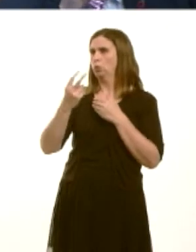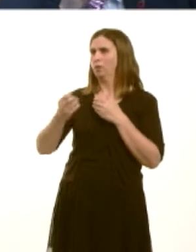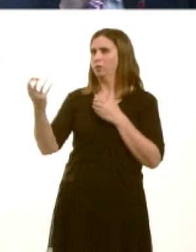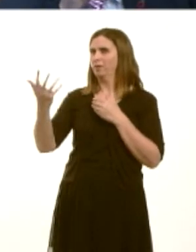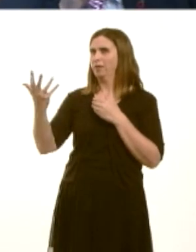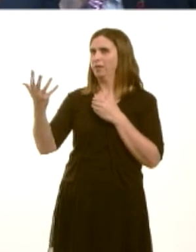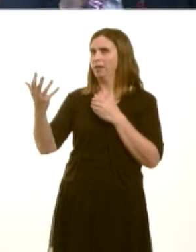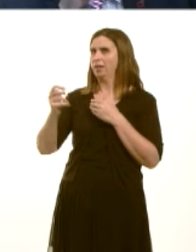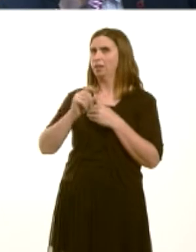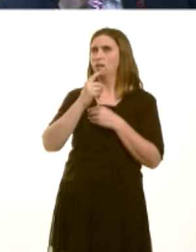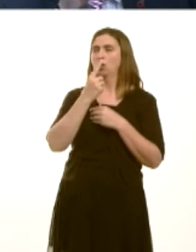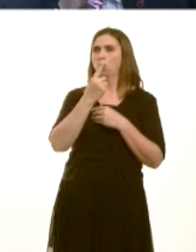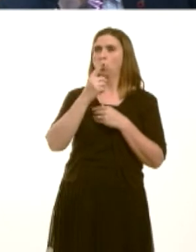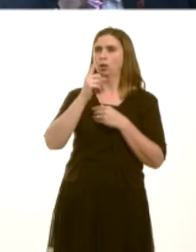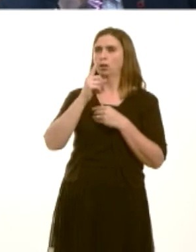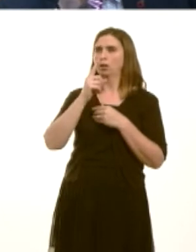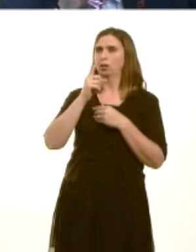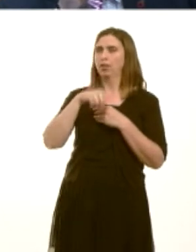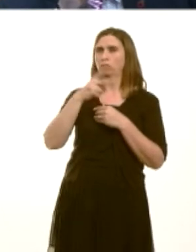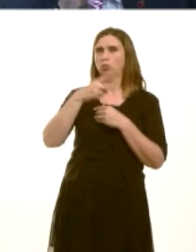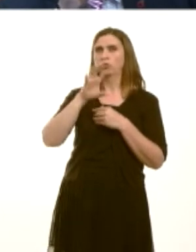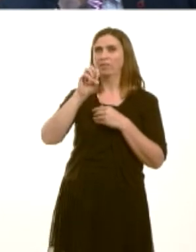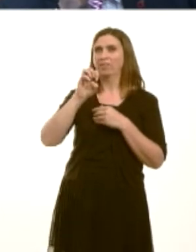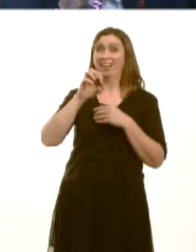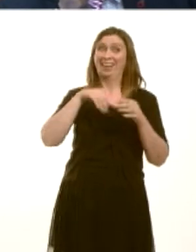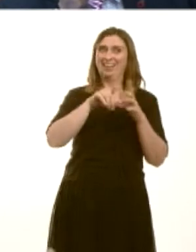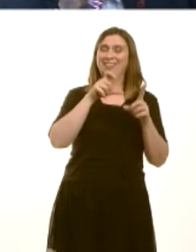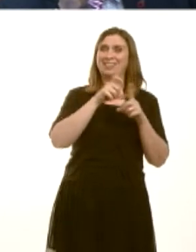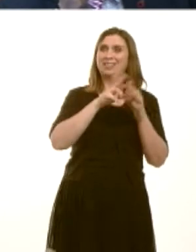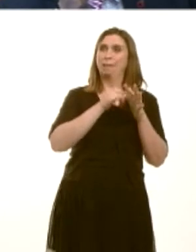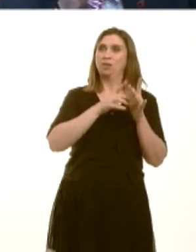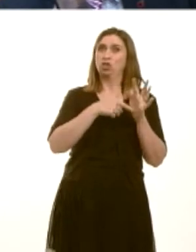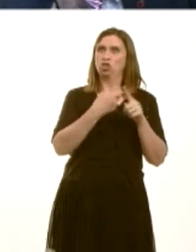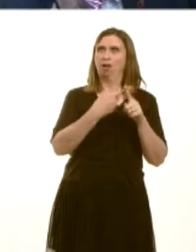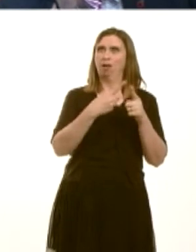1,200 homesó1,250ówere improved in Denbighshire. I can say to the Member, of course, that the